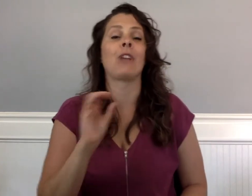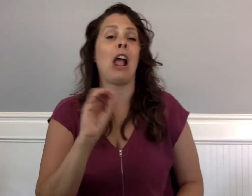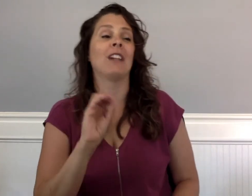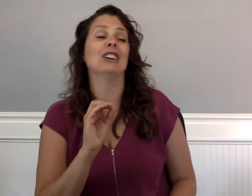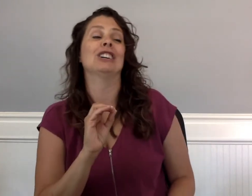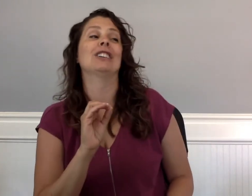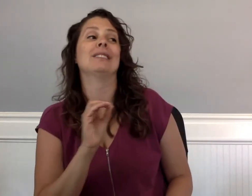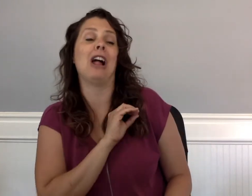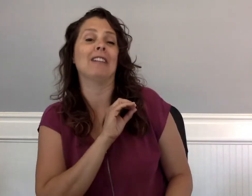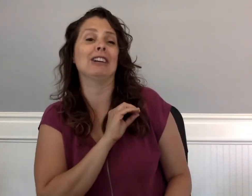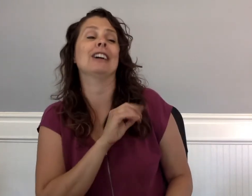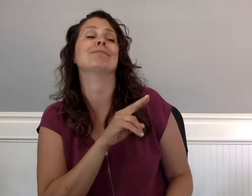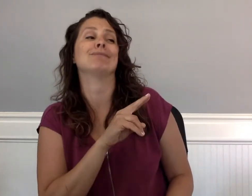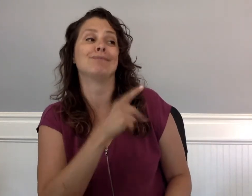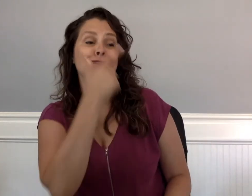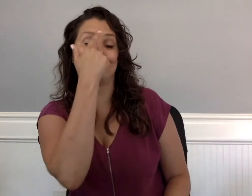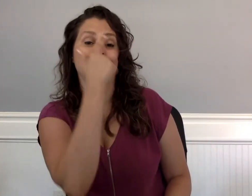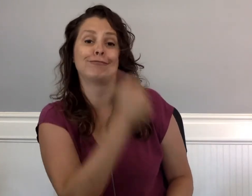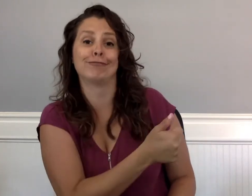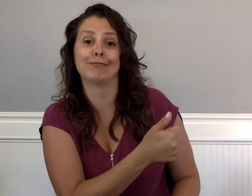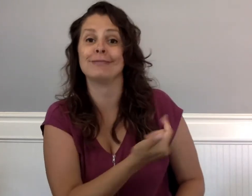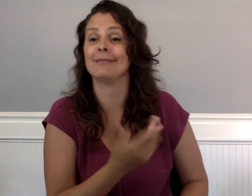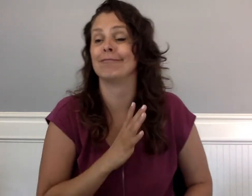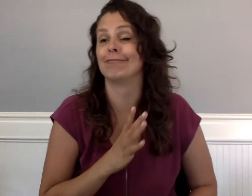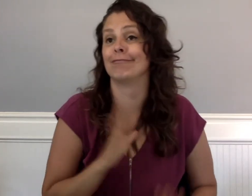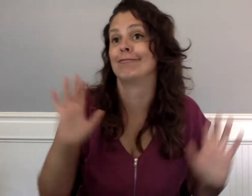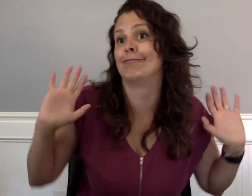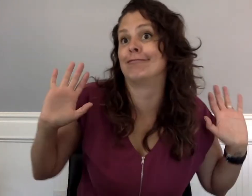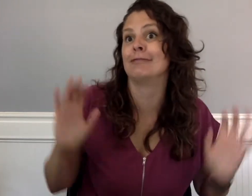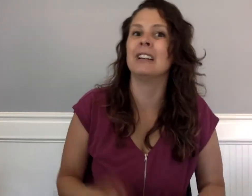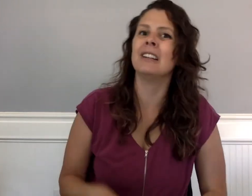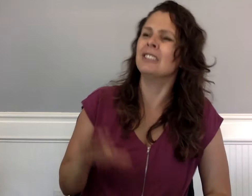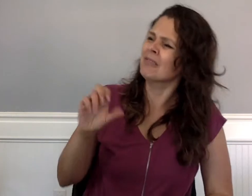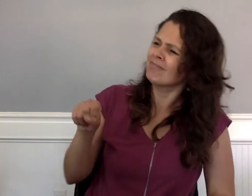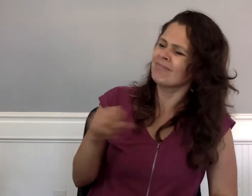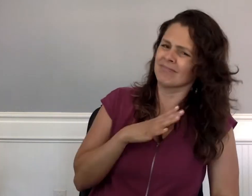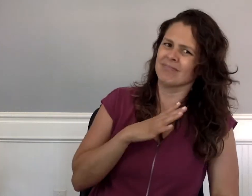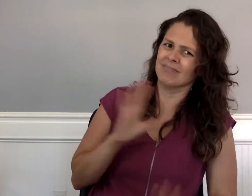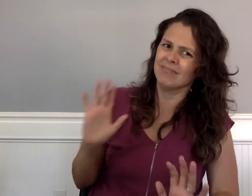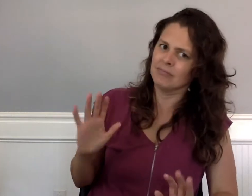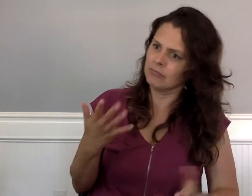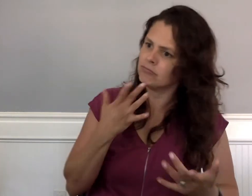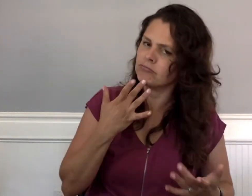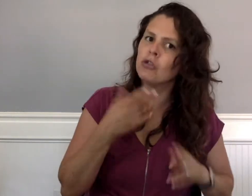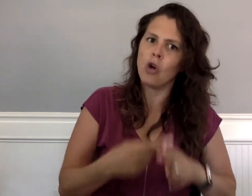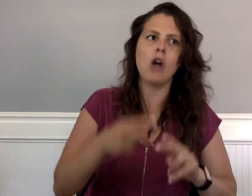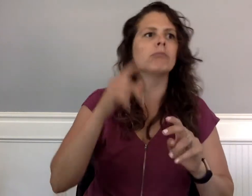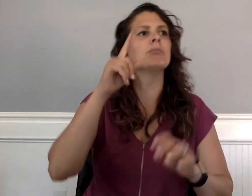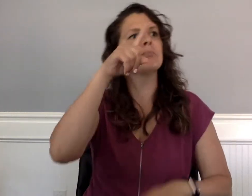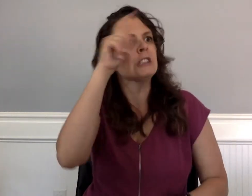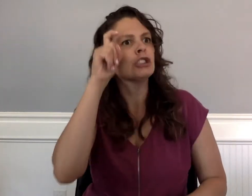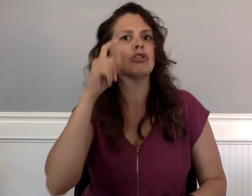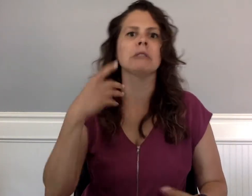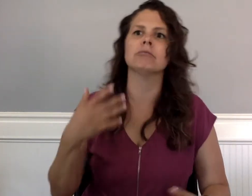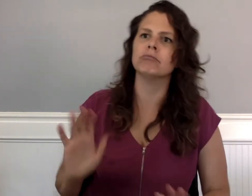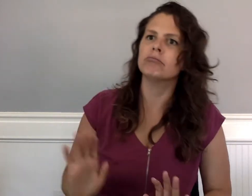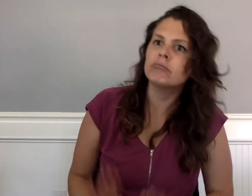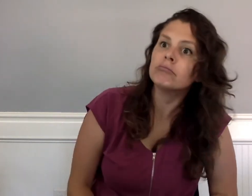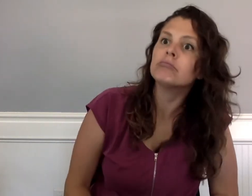“If that makes you feel better,” Oliver said.“It does,” Charlie said.